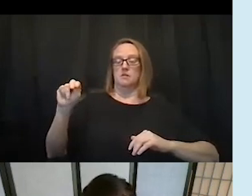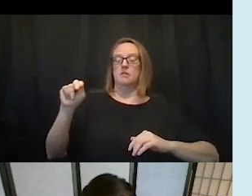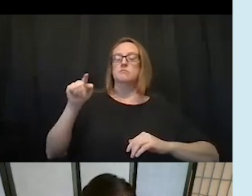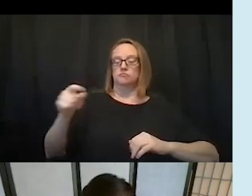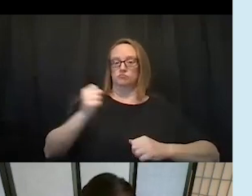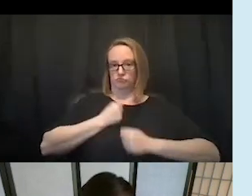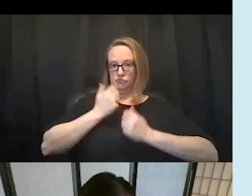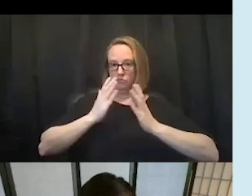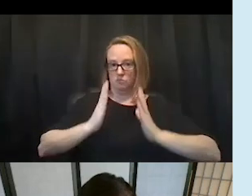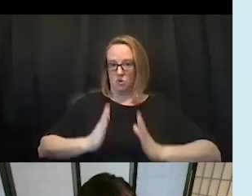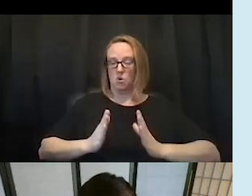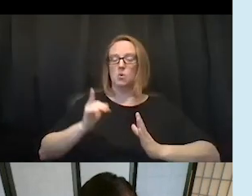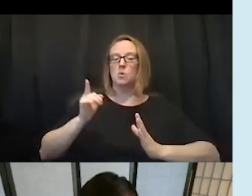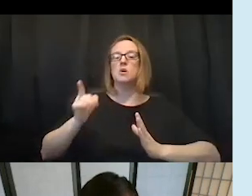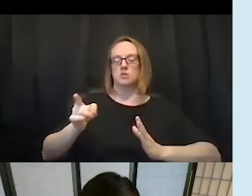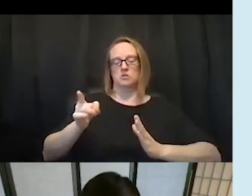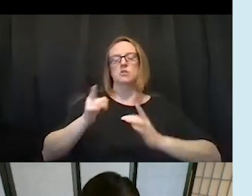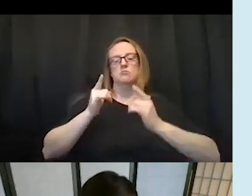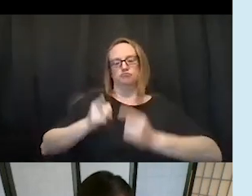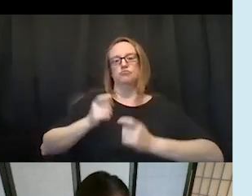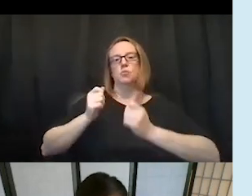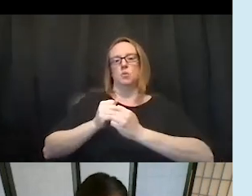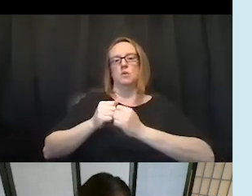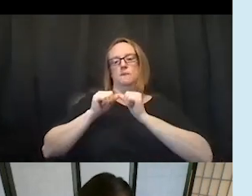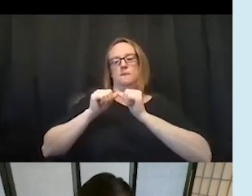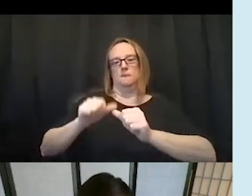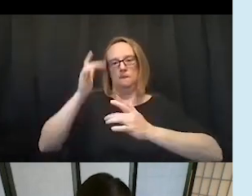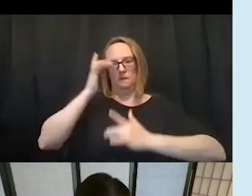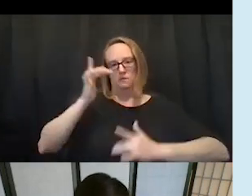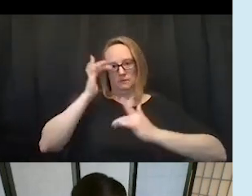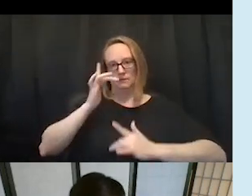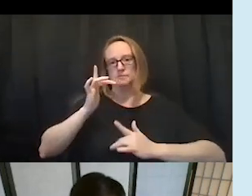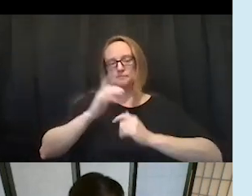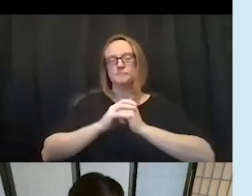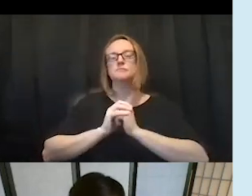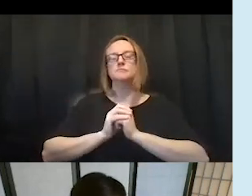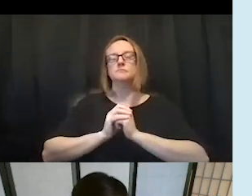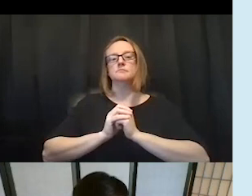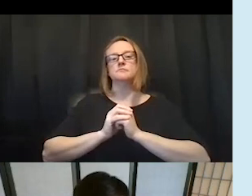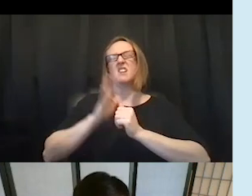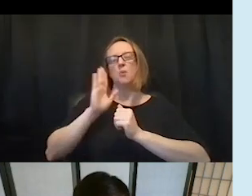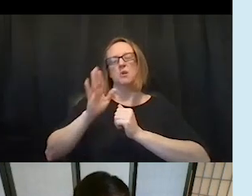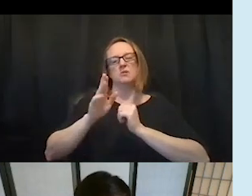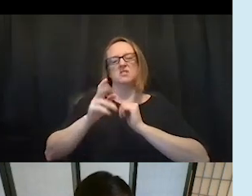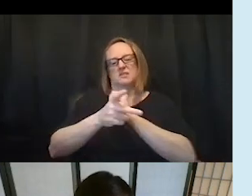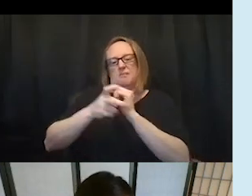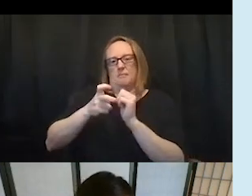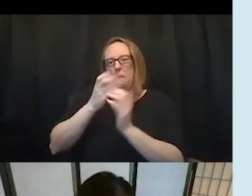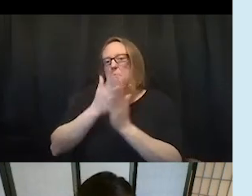has dealt with chronic illness throughout their life and the poem, I'm just going to read an excerpt, so I'm not going to read the entire poem,